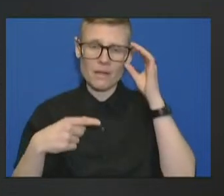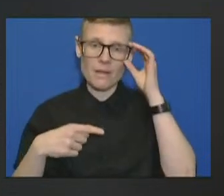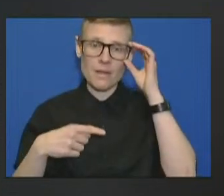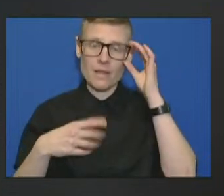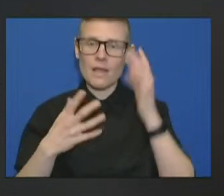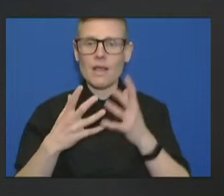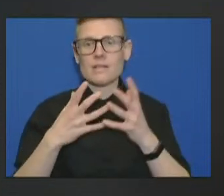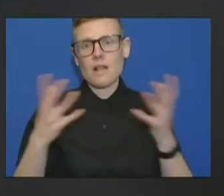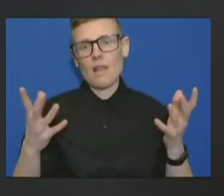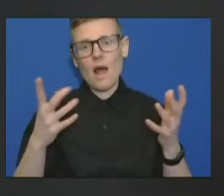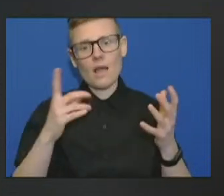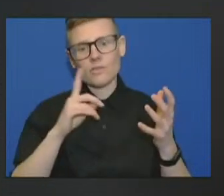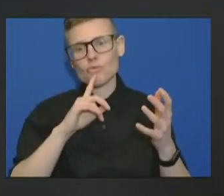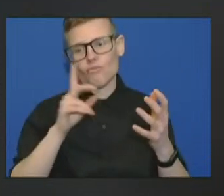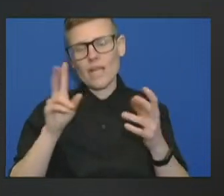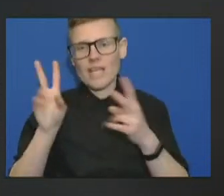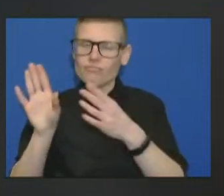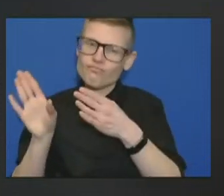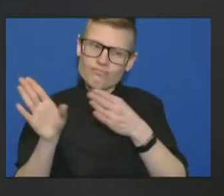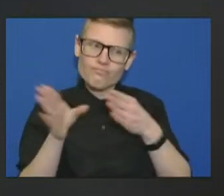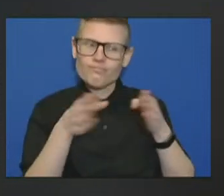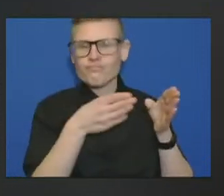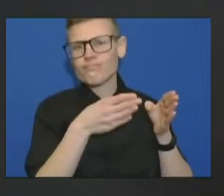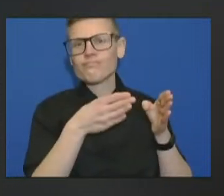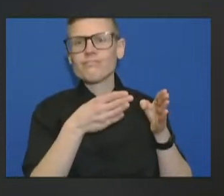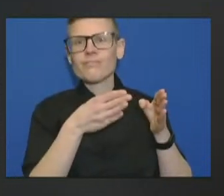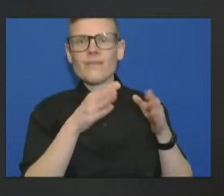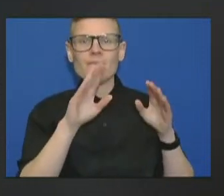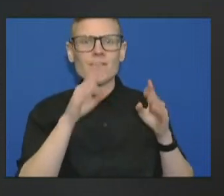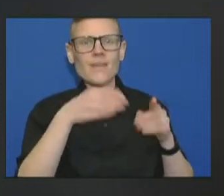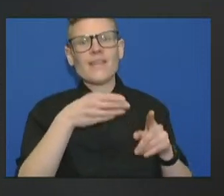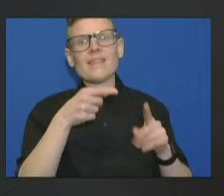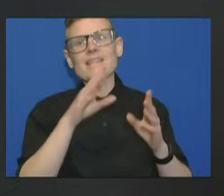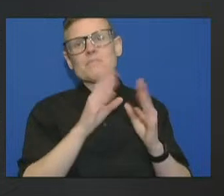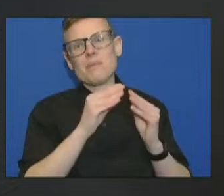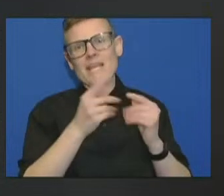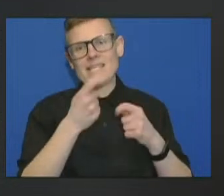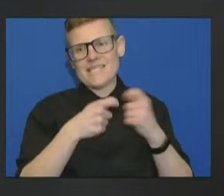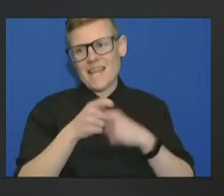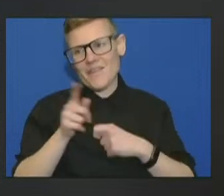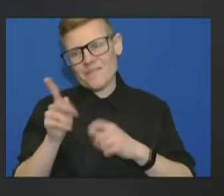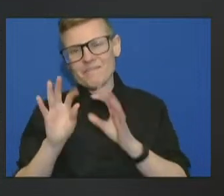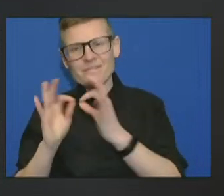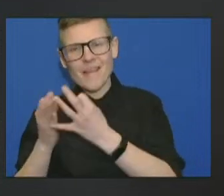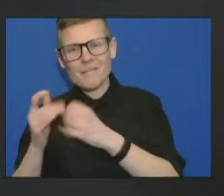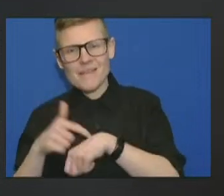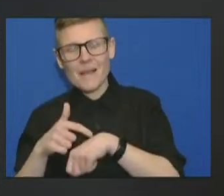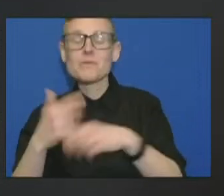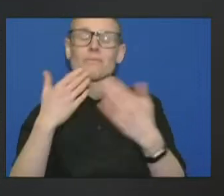time during your dinner hour. We it's a lot to take some time